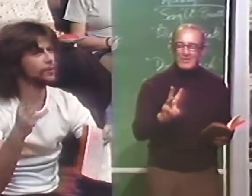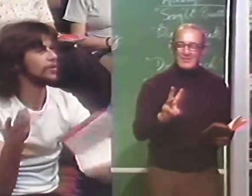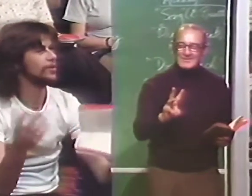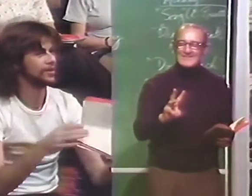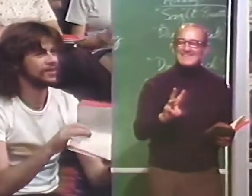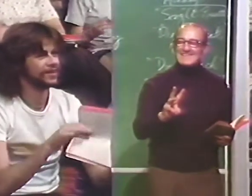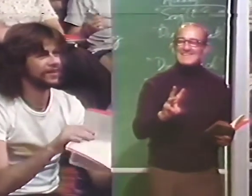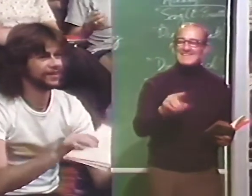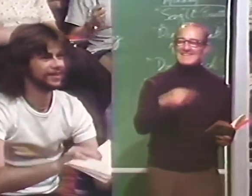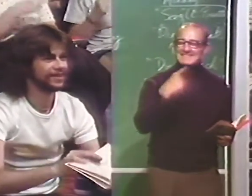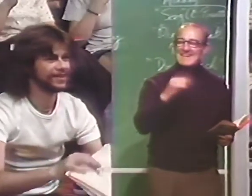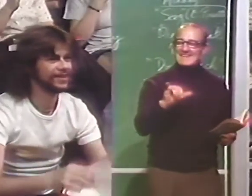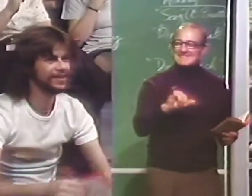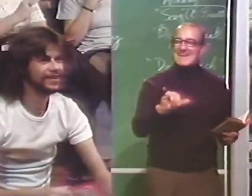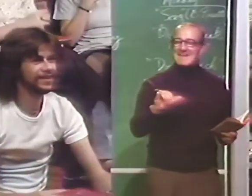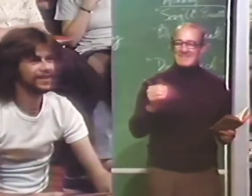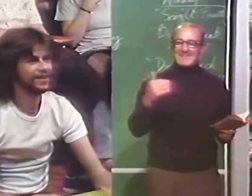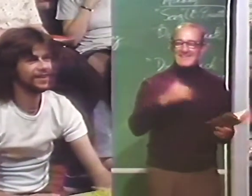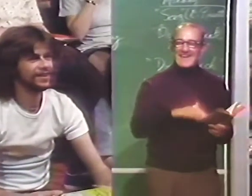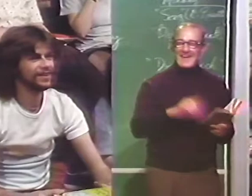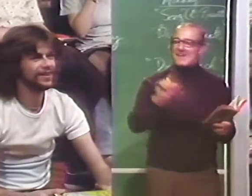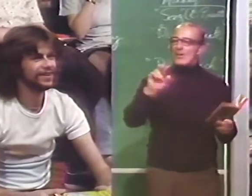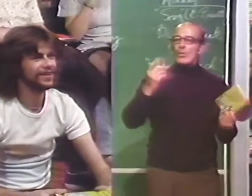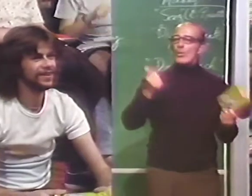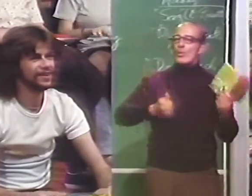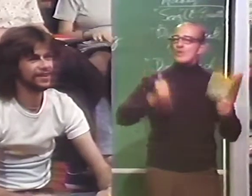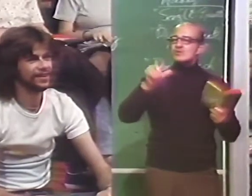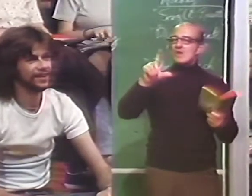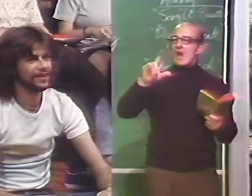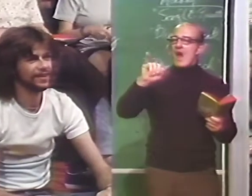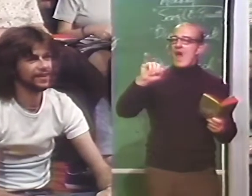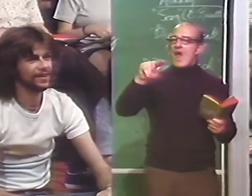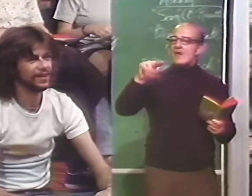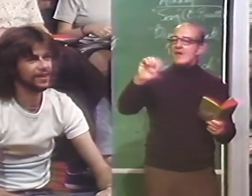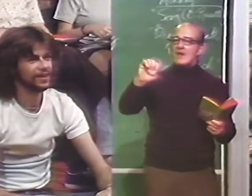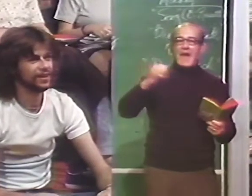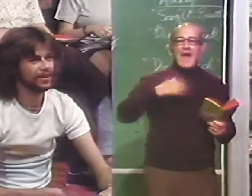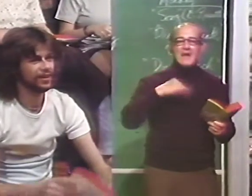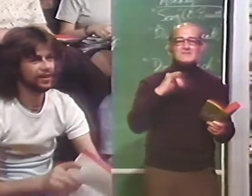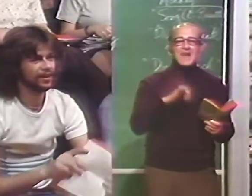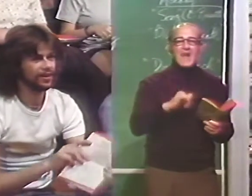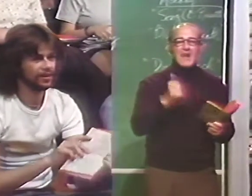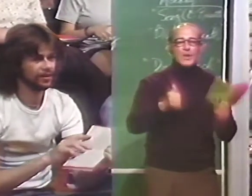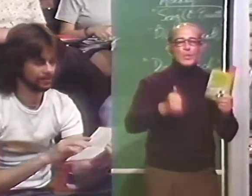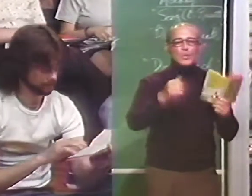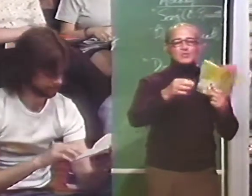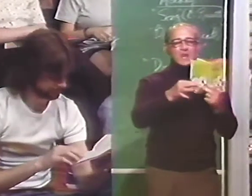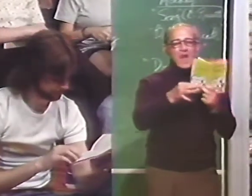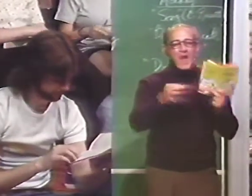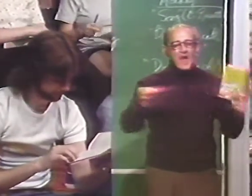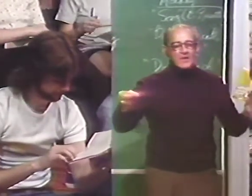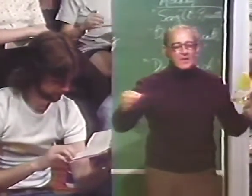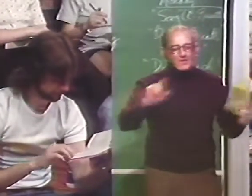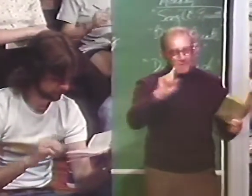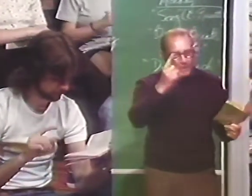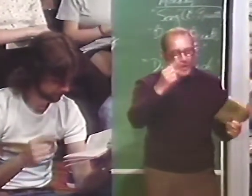"W." YES, THE SAME THING AGAIN. WHICH LINE HAS THAT? WHICH LINE?